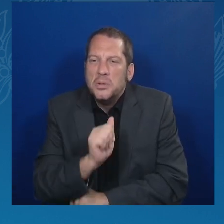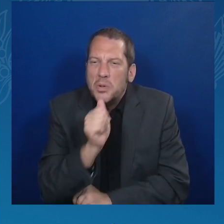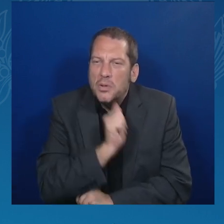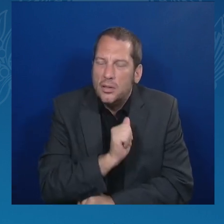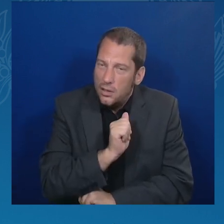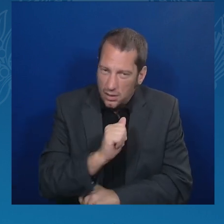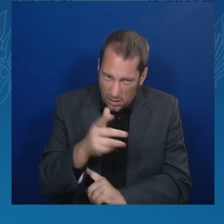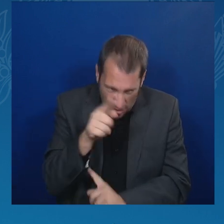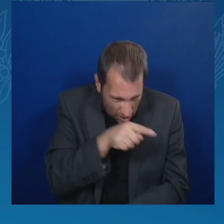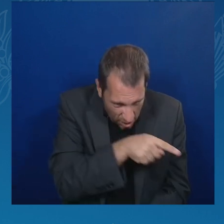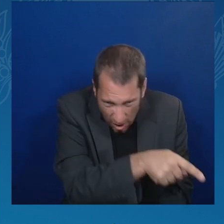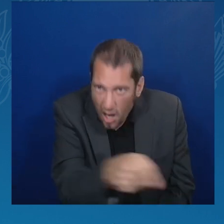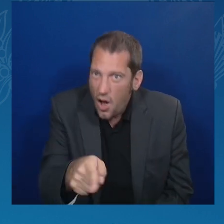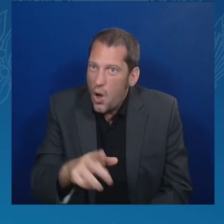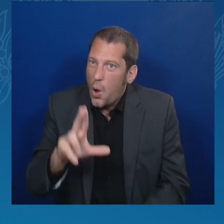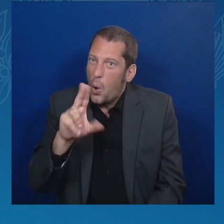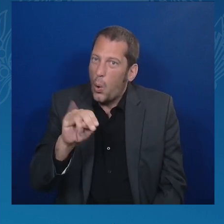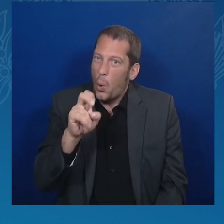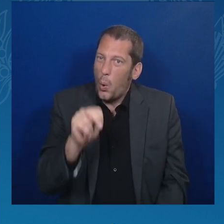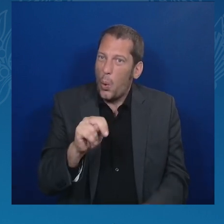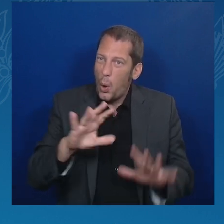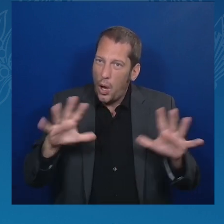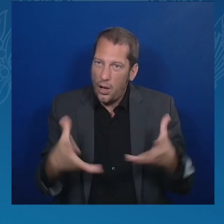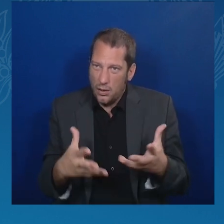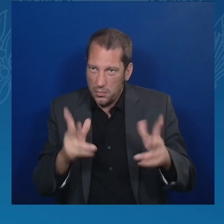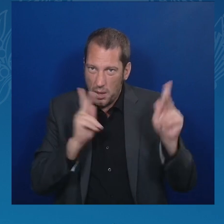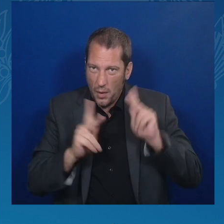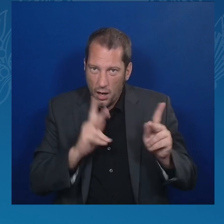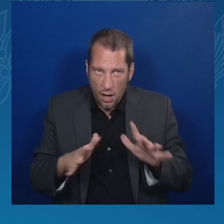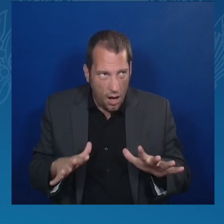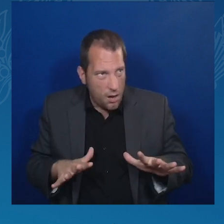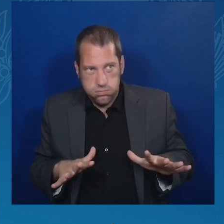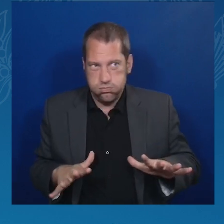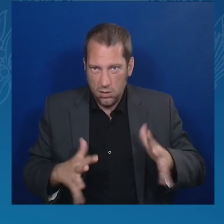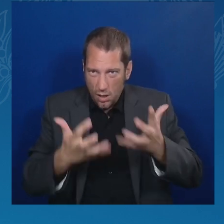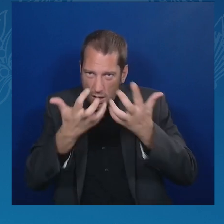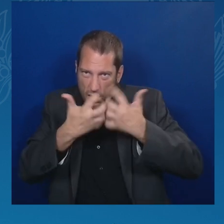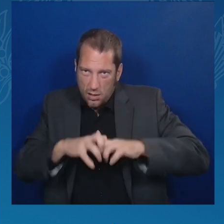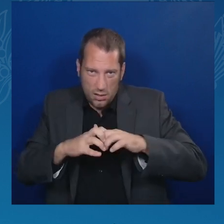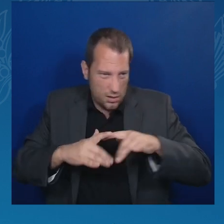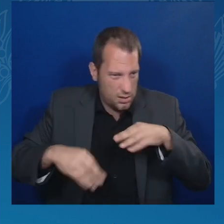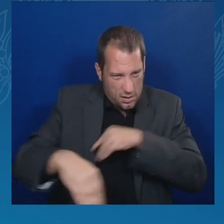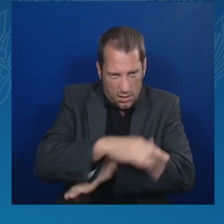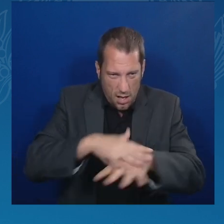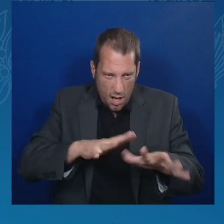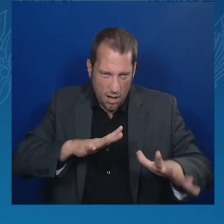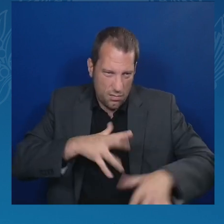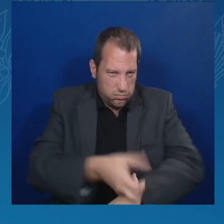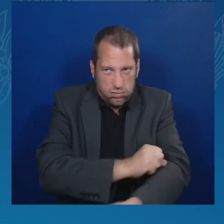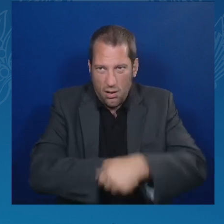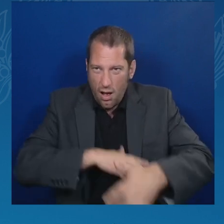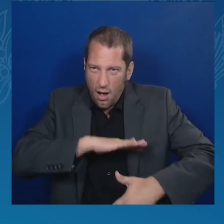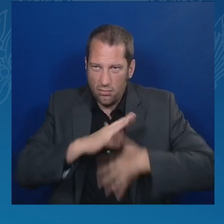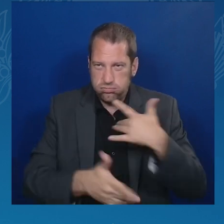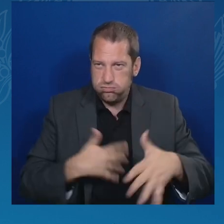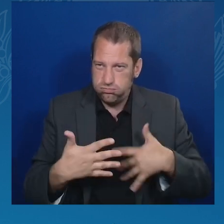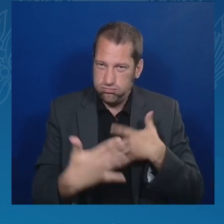It is because of your work and your support that Joe Biden is President of the United States